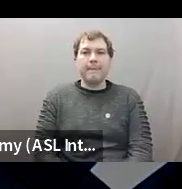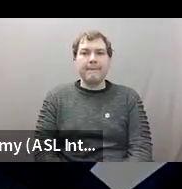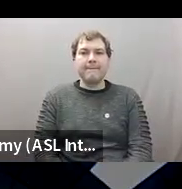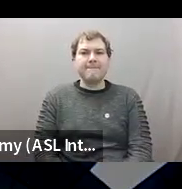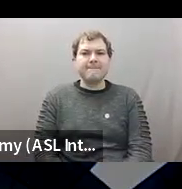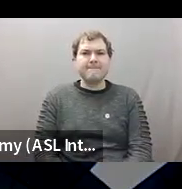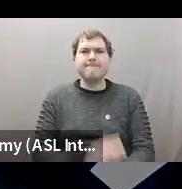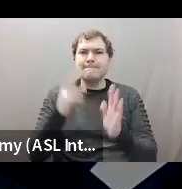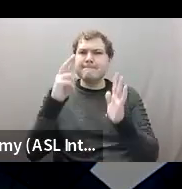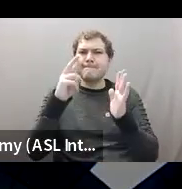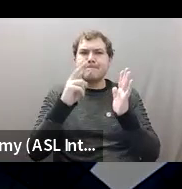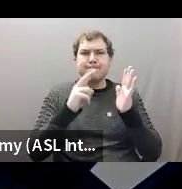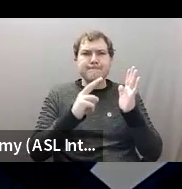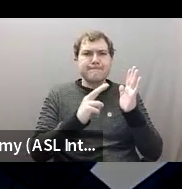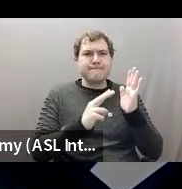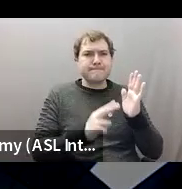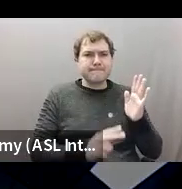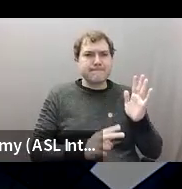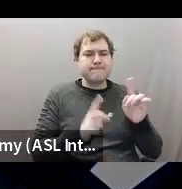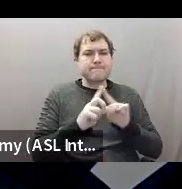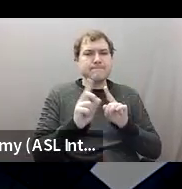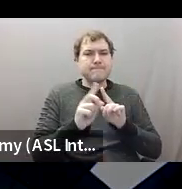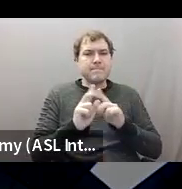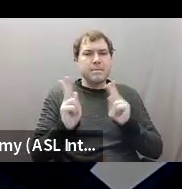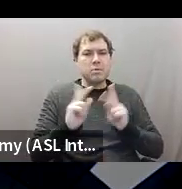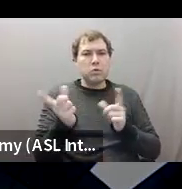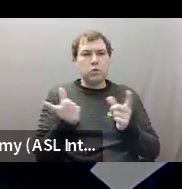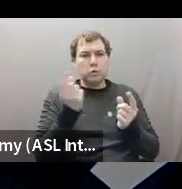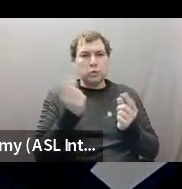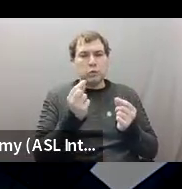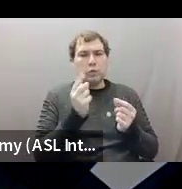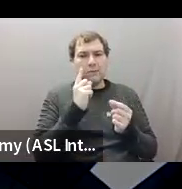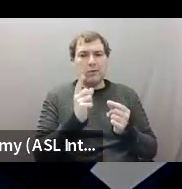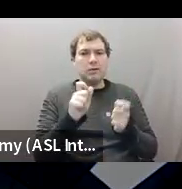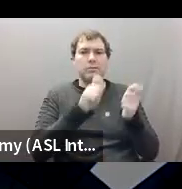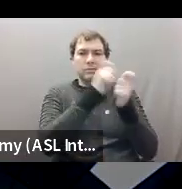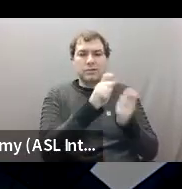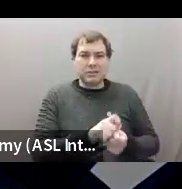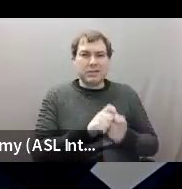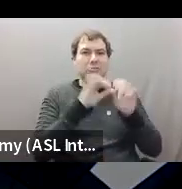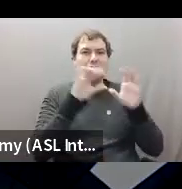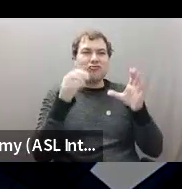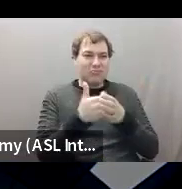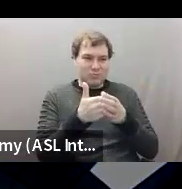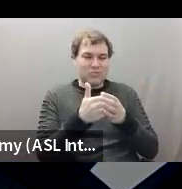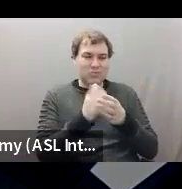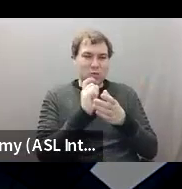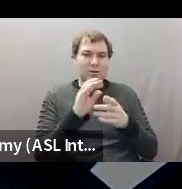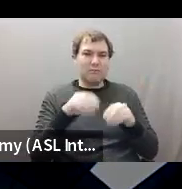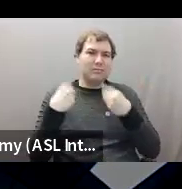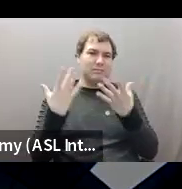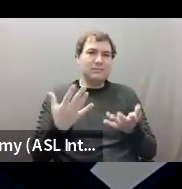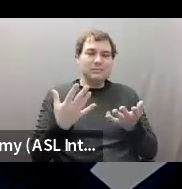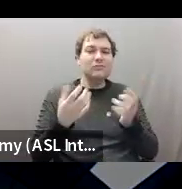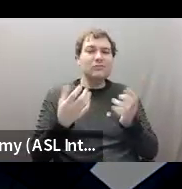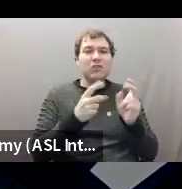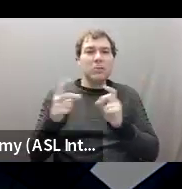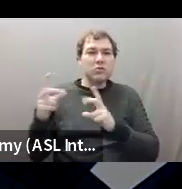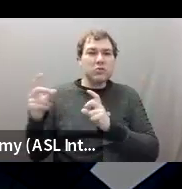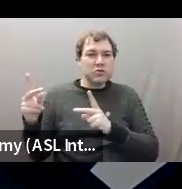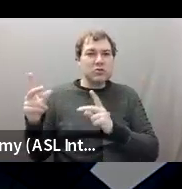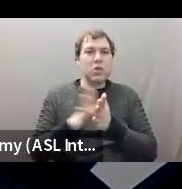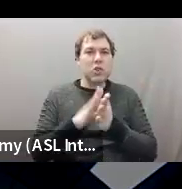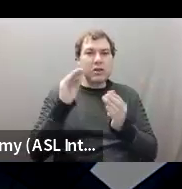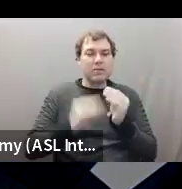Linda Pogue: Just a whole breadth of things that people do in terms of particular groups, or giving people opportunities to learn more about independent living.